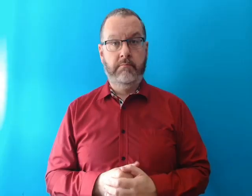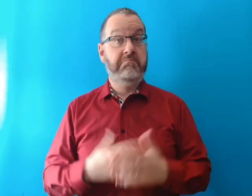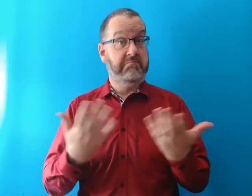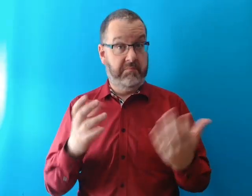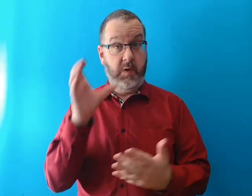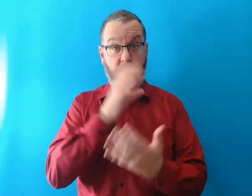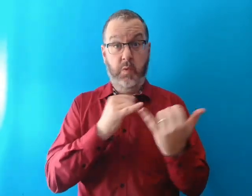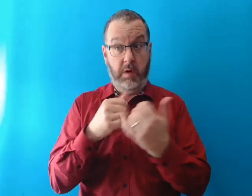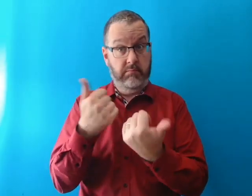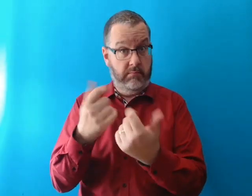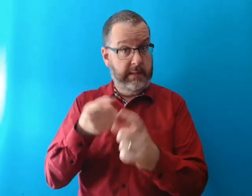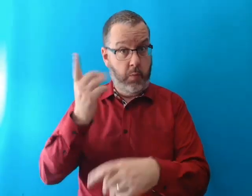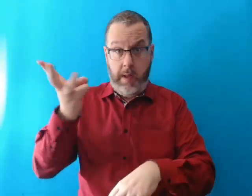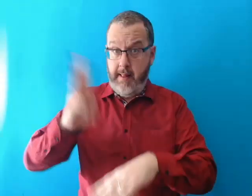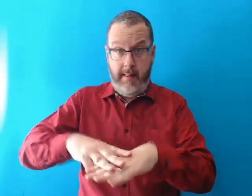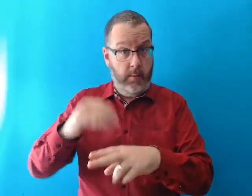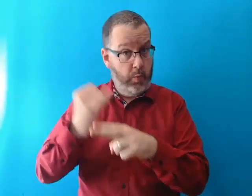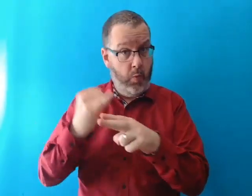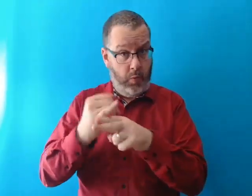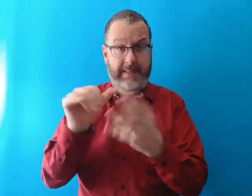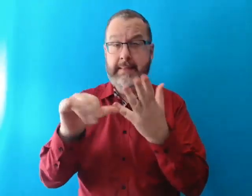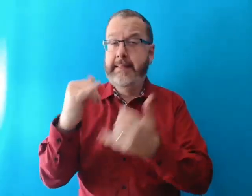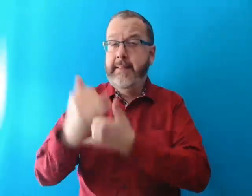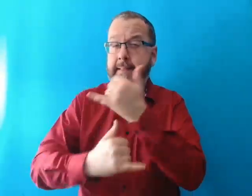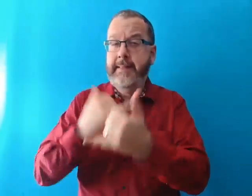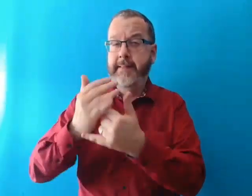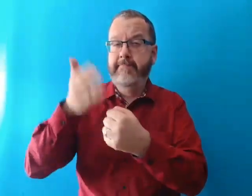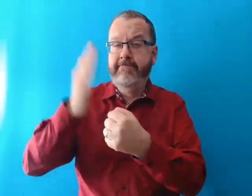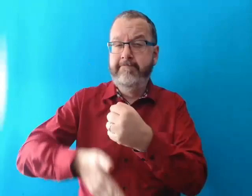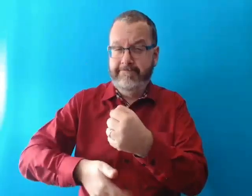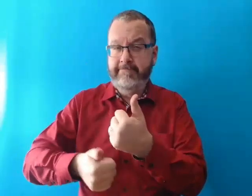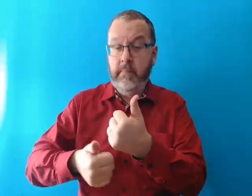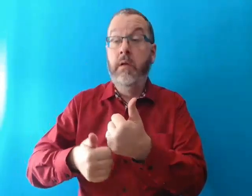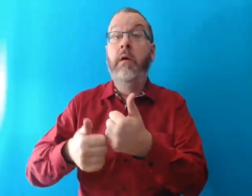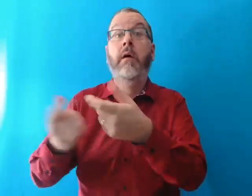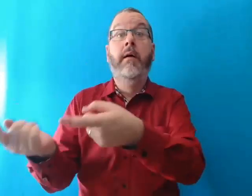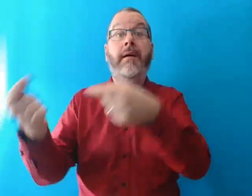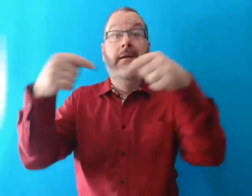Not only was Martin a successful scholar, but on his leaving Cabra,